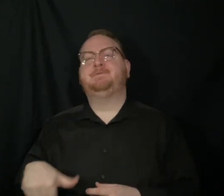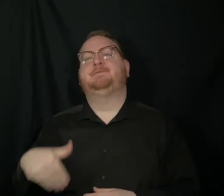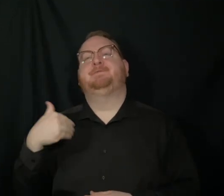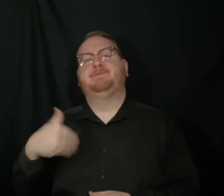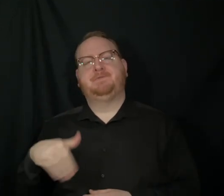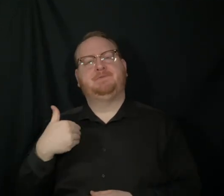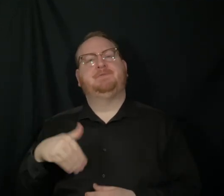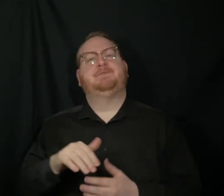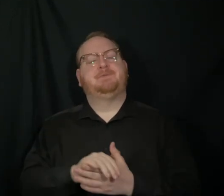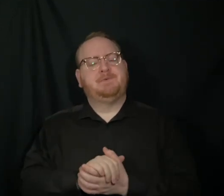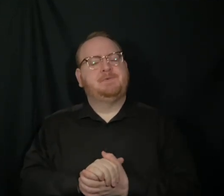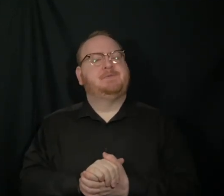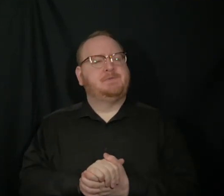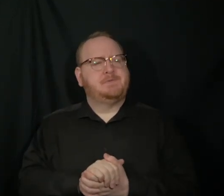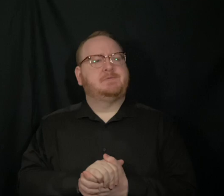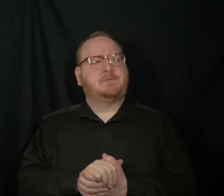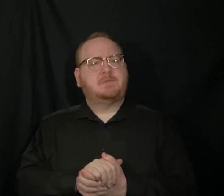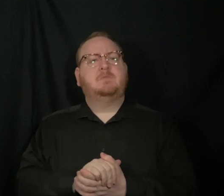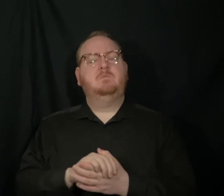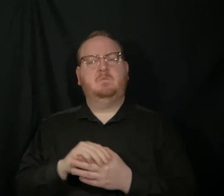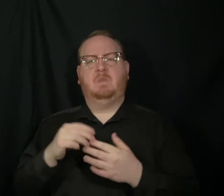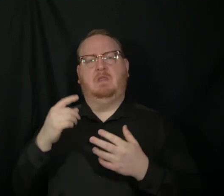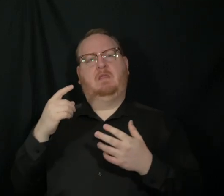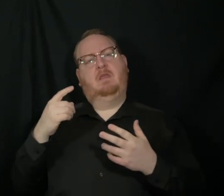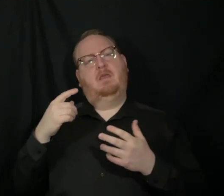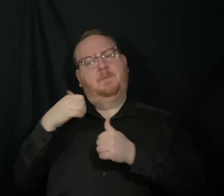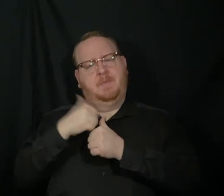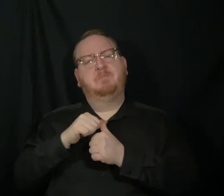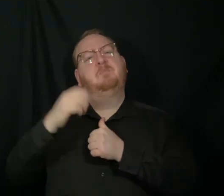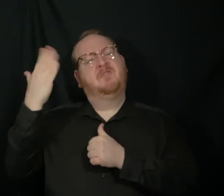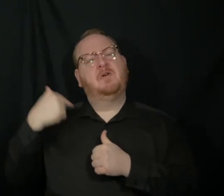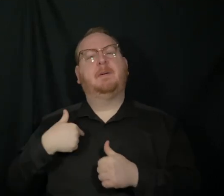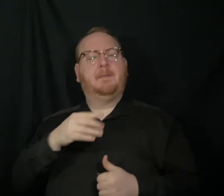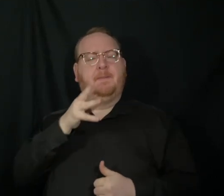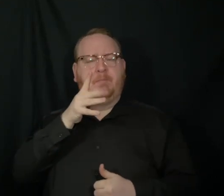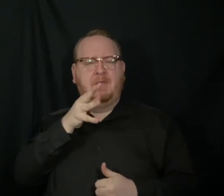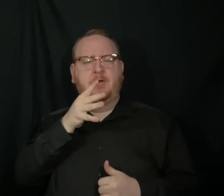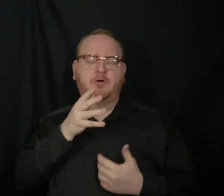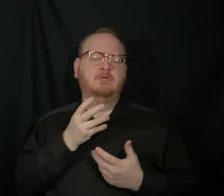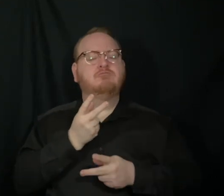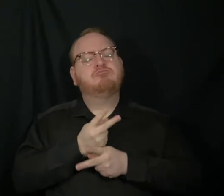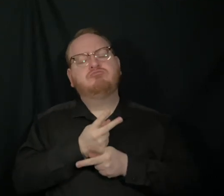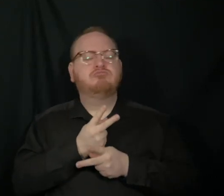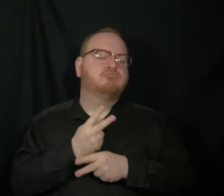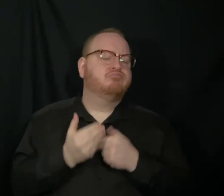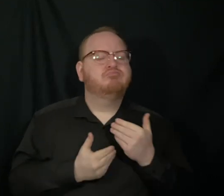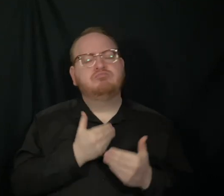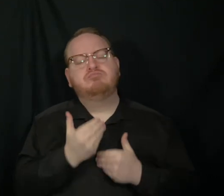think about changing from being a mom, and going through the